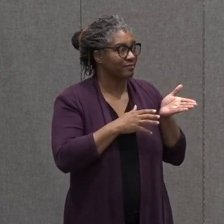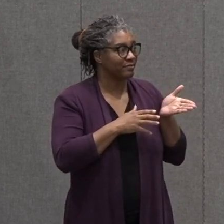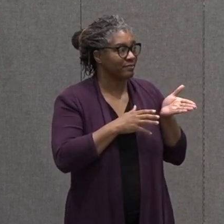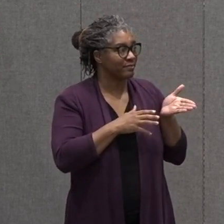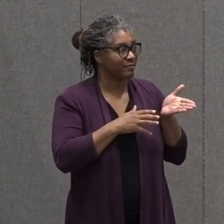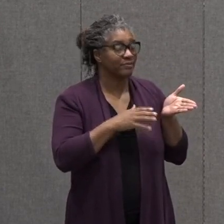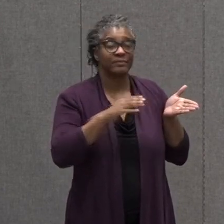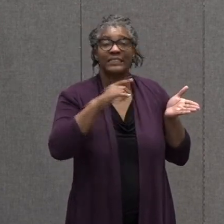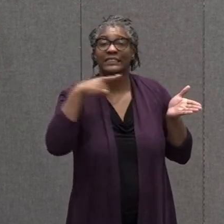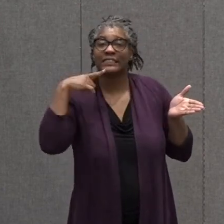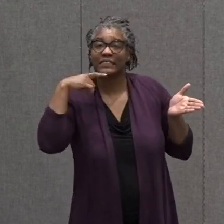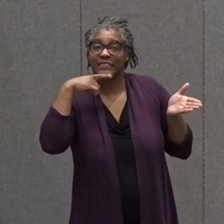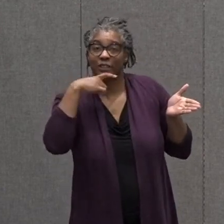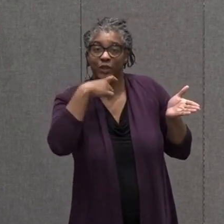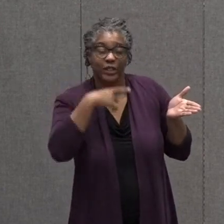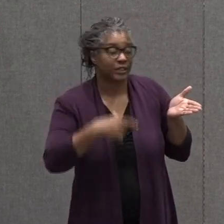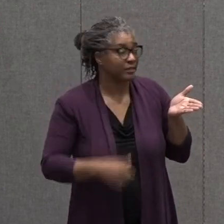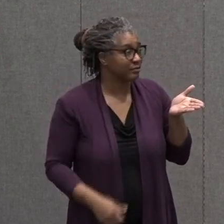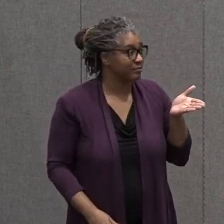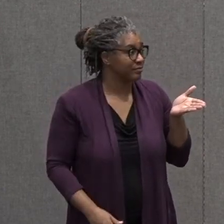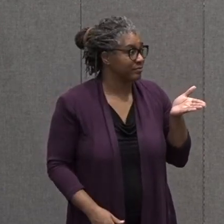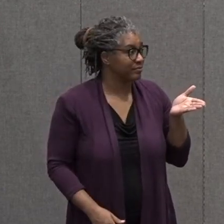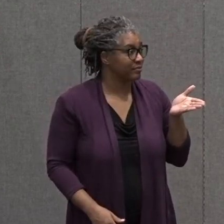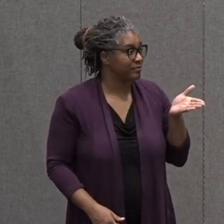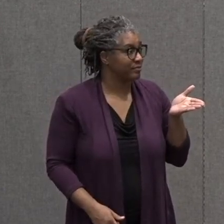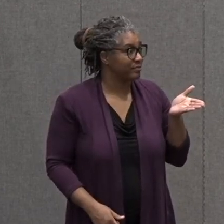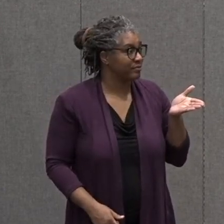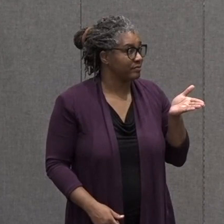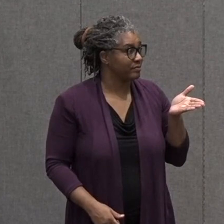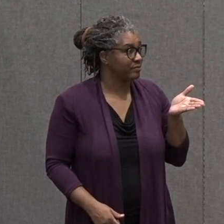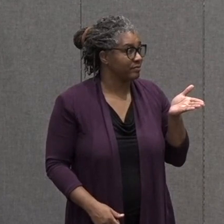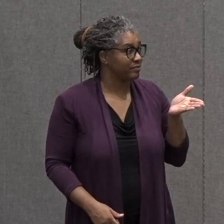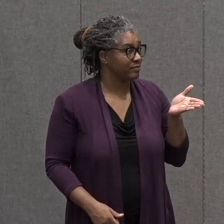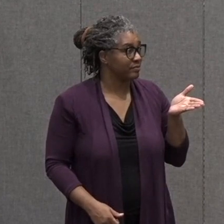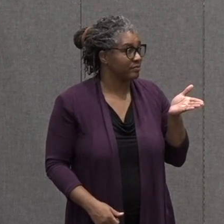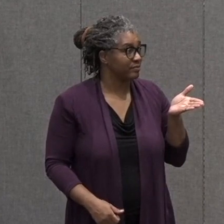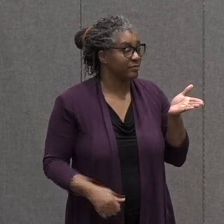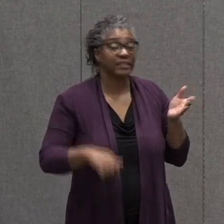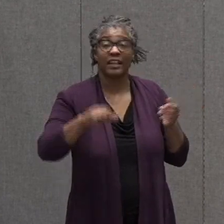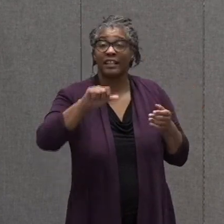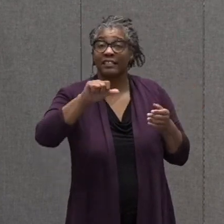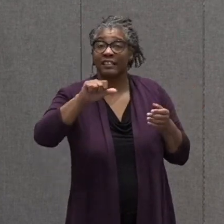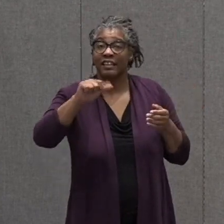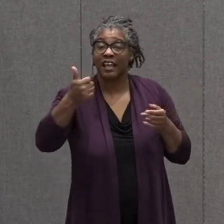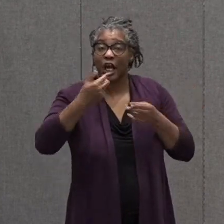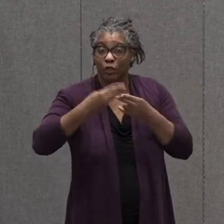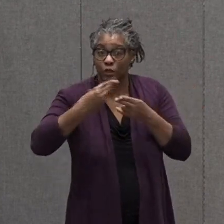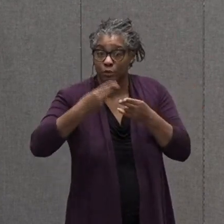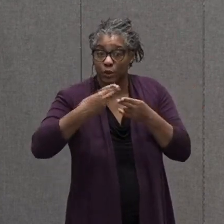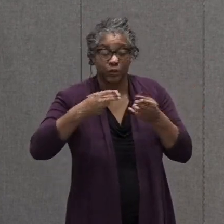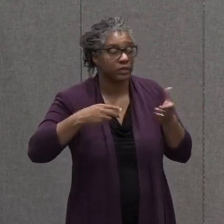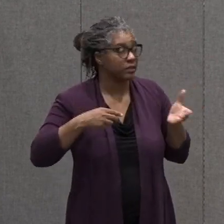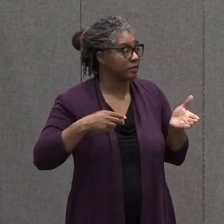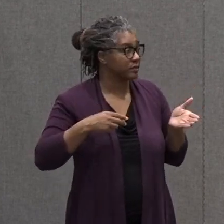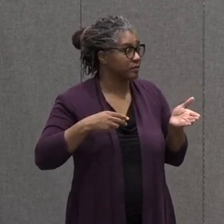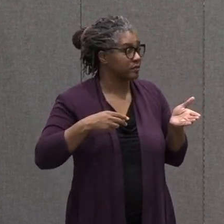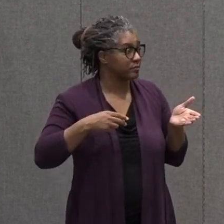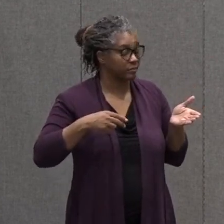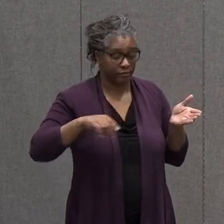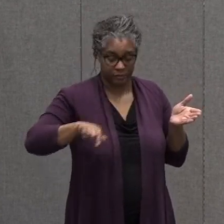and use my other spoon to get some of the cereal and sprinkle it on top of my tortilla.